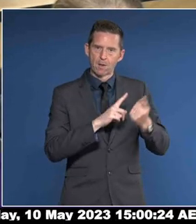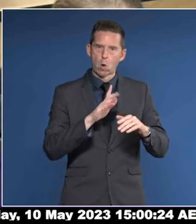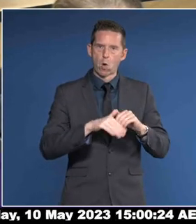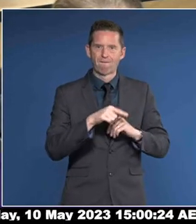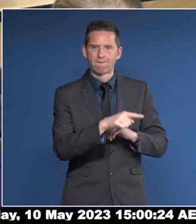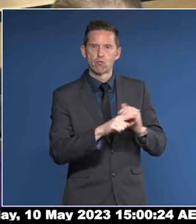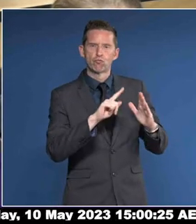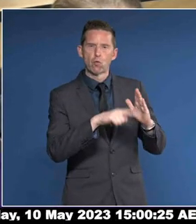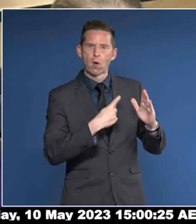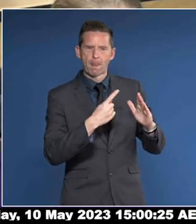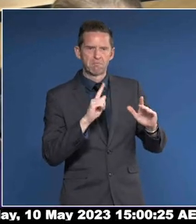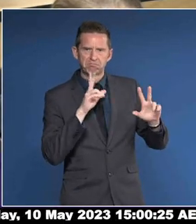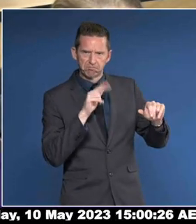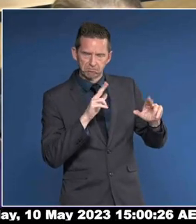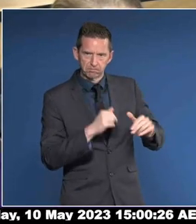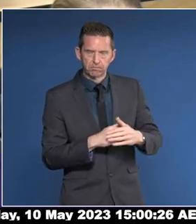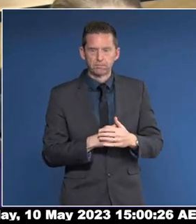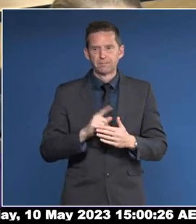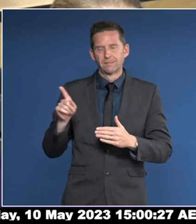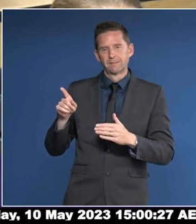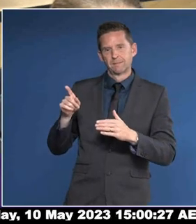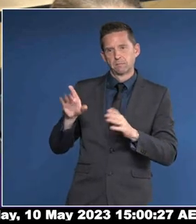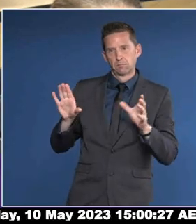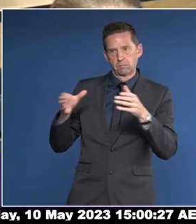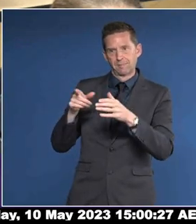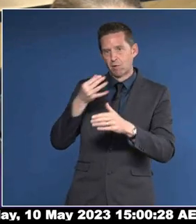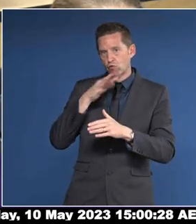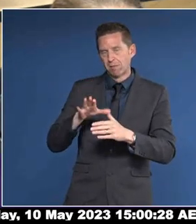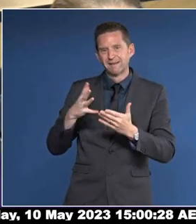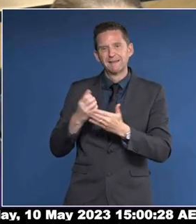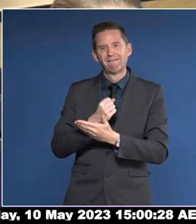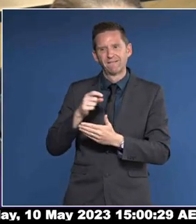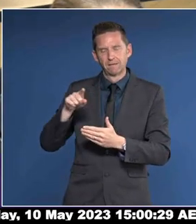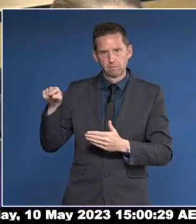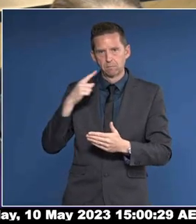The Department of Child Safety informed participants it had completed its IA of the 8